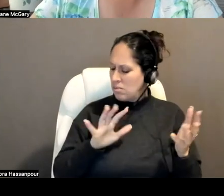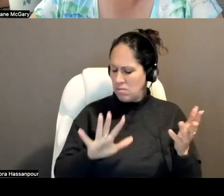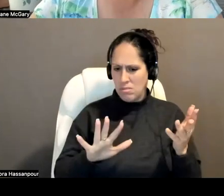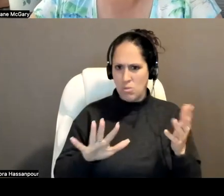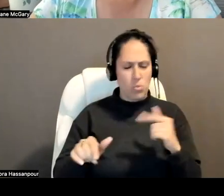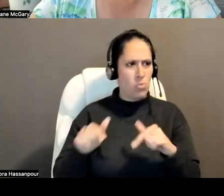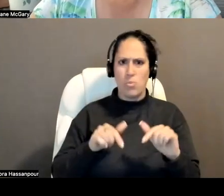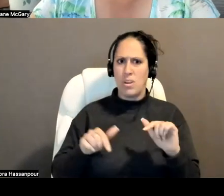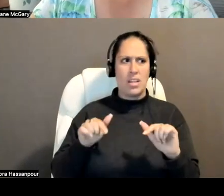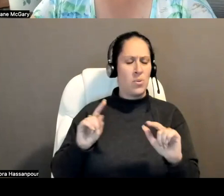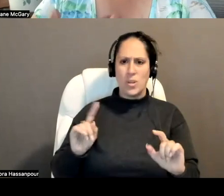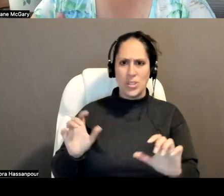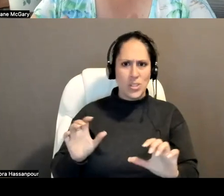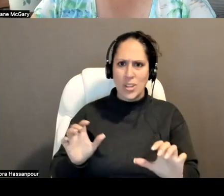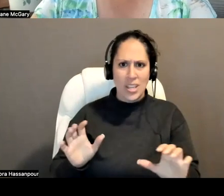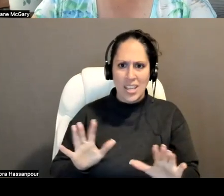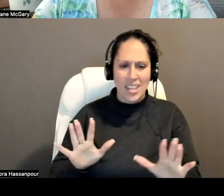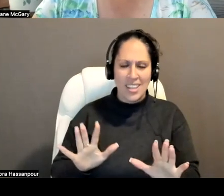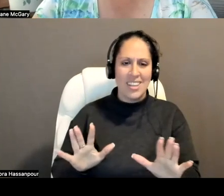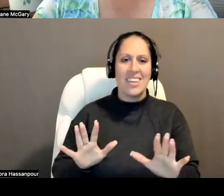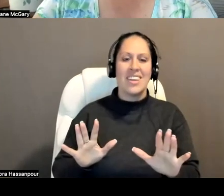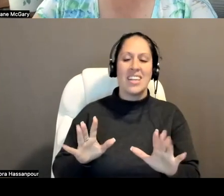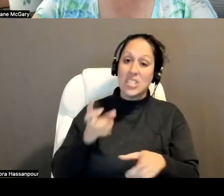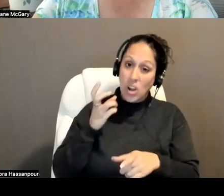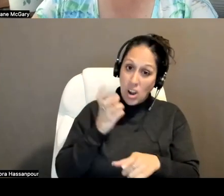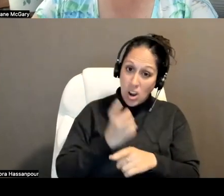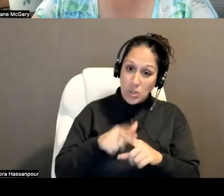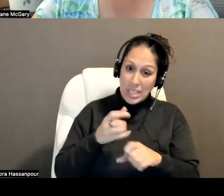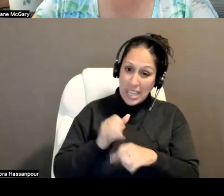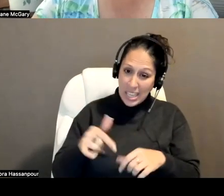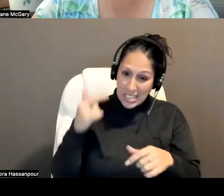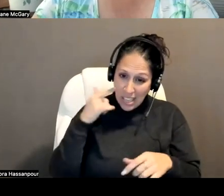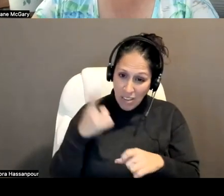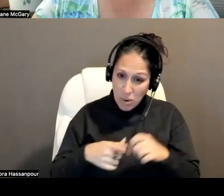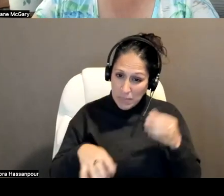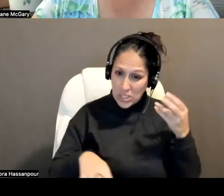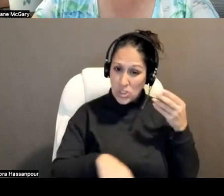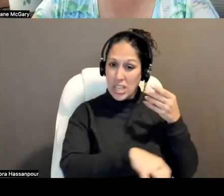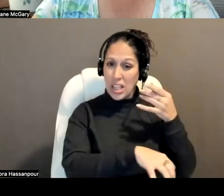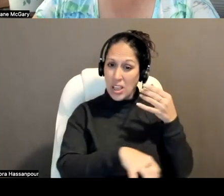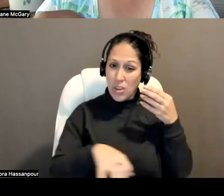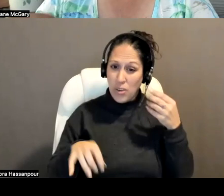what is he doing? Yeah, yeah! Is it hard to get that sound from a cello, or is it...